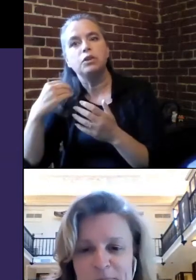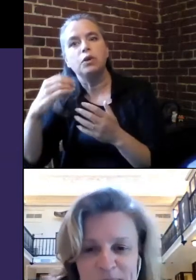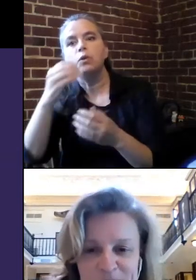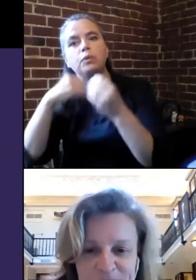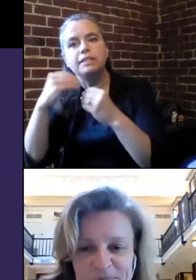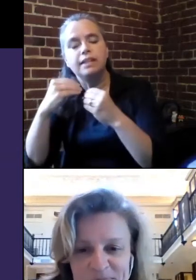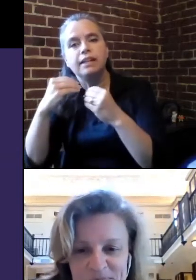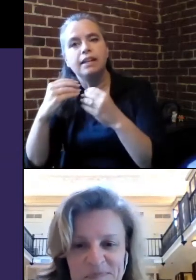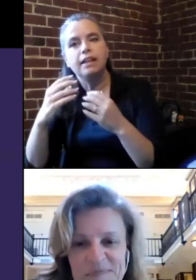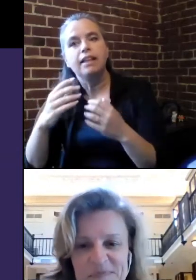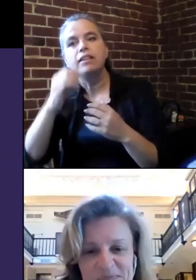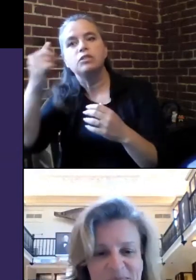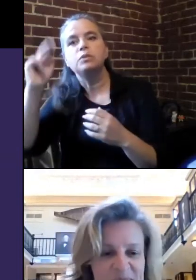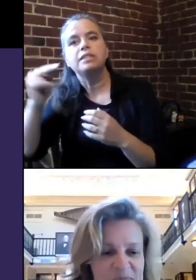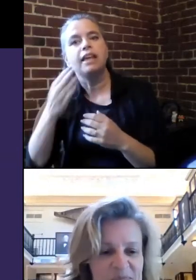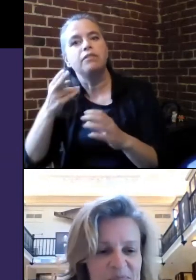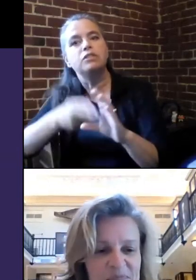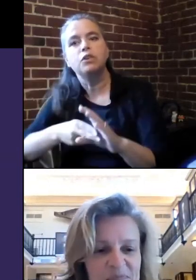Thank you, Nezka. I'm pleased to be here.